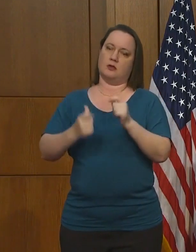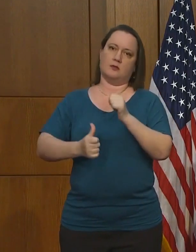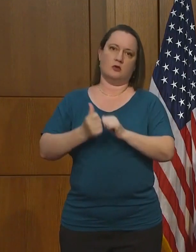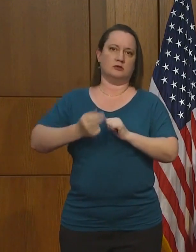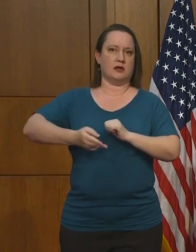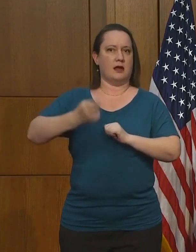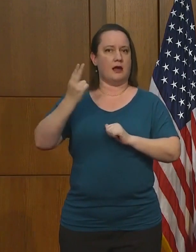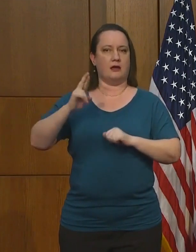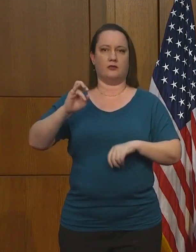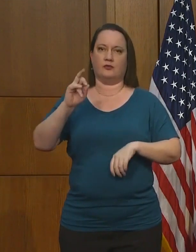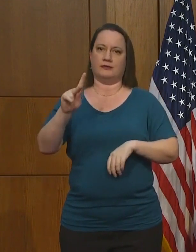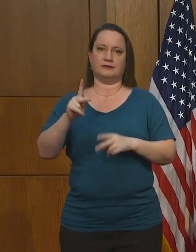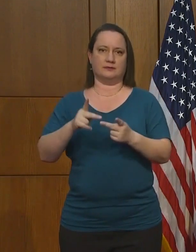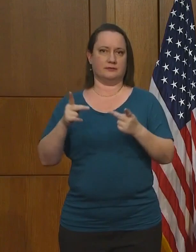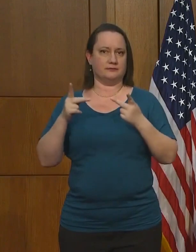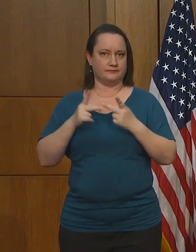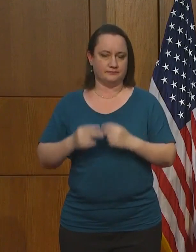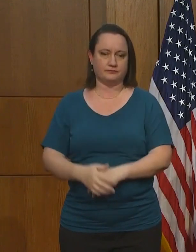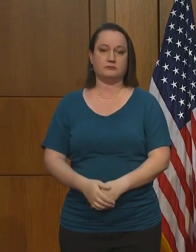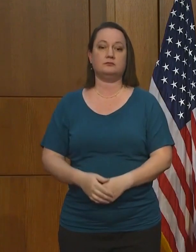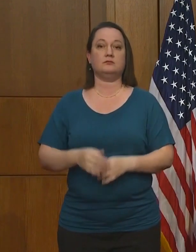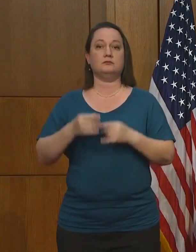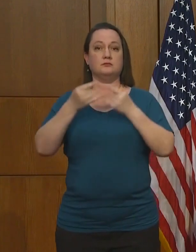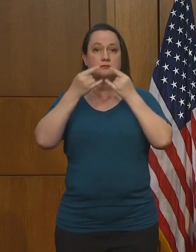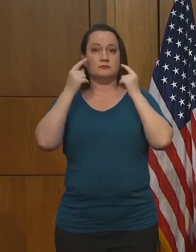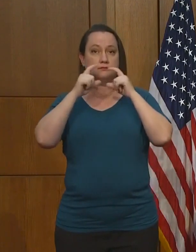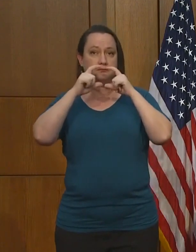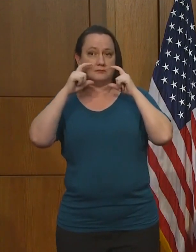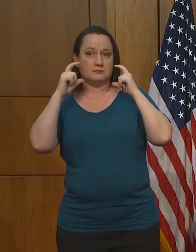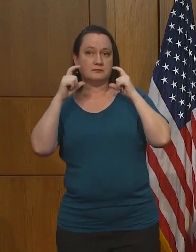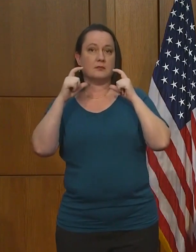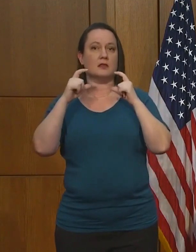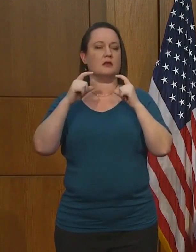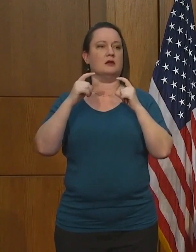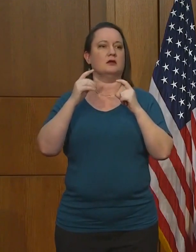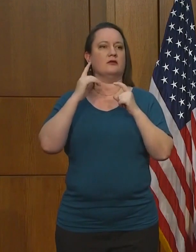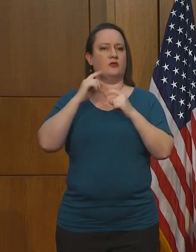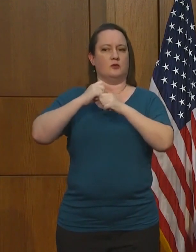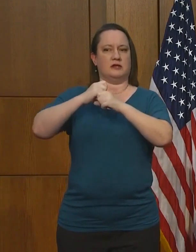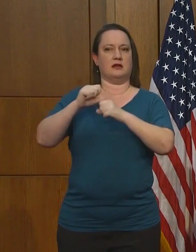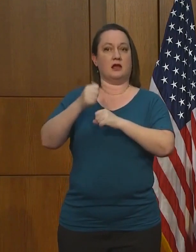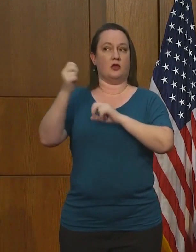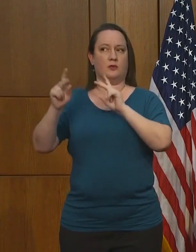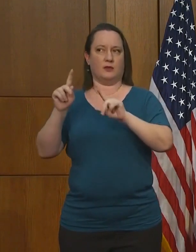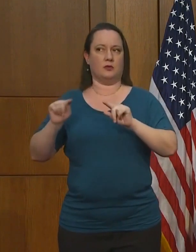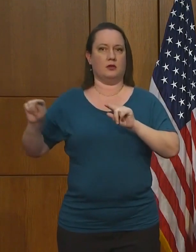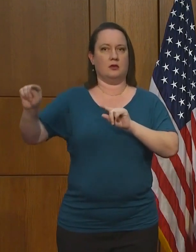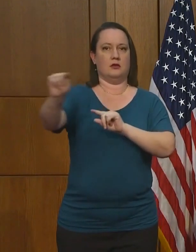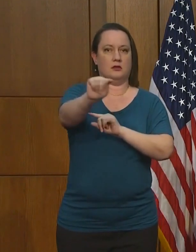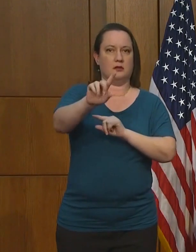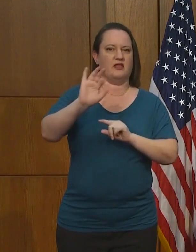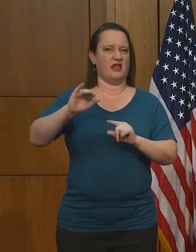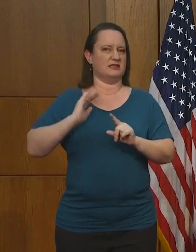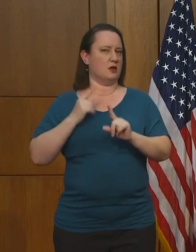BUSINESS BECAUSE- THAT'S ONE OF THE MOST. WILL PLAY IN A THE